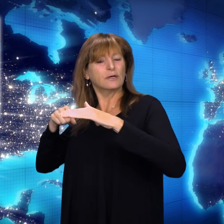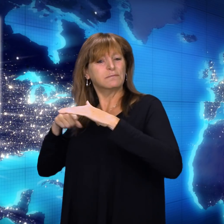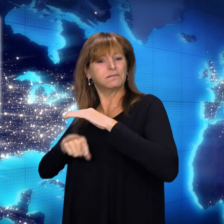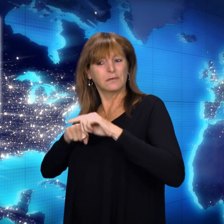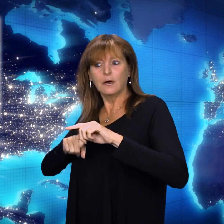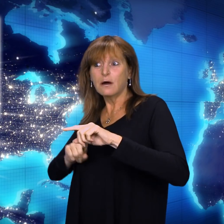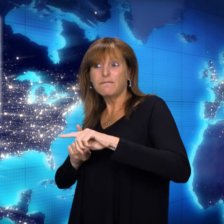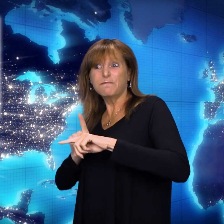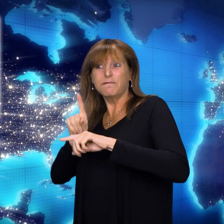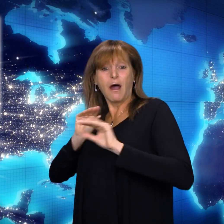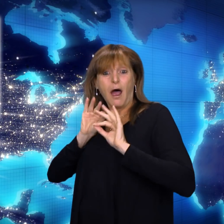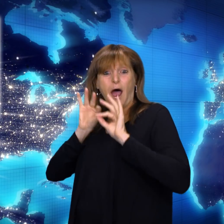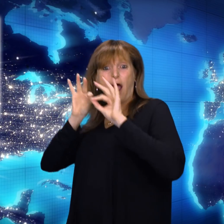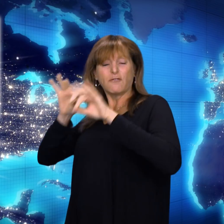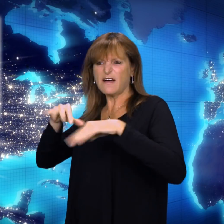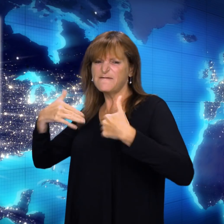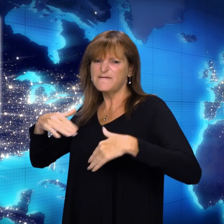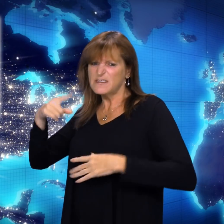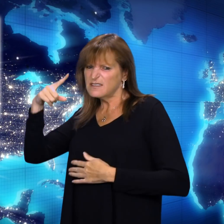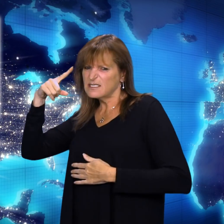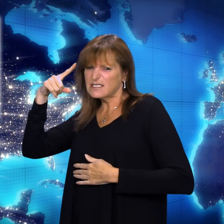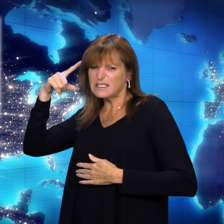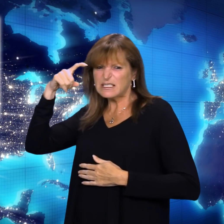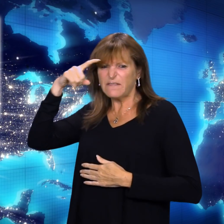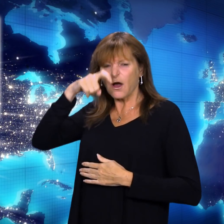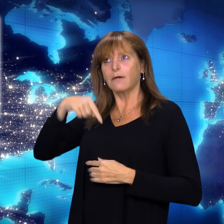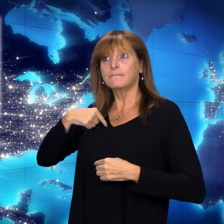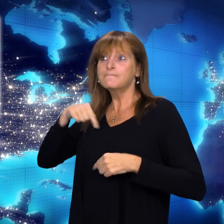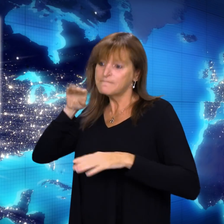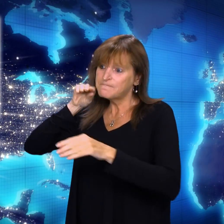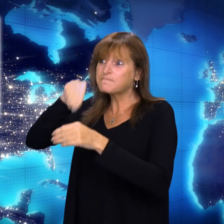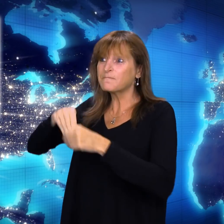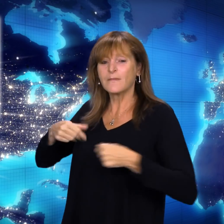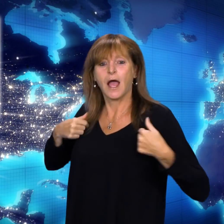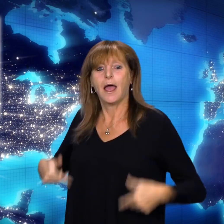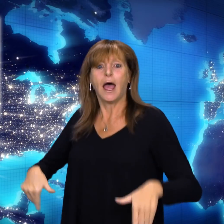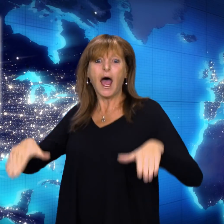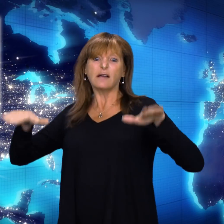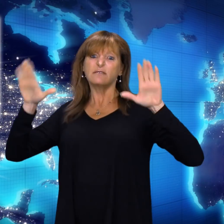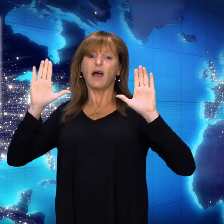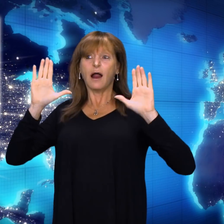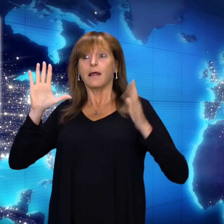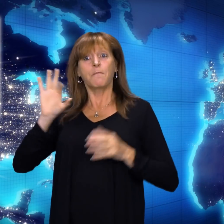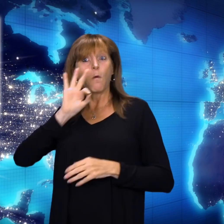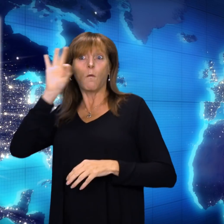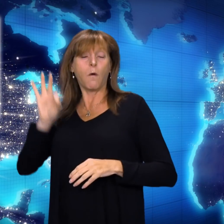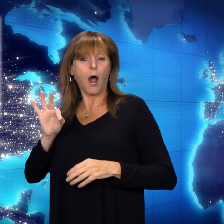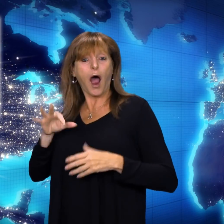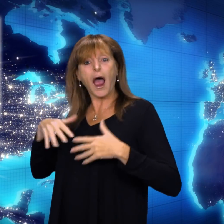migrants to claim asylum on grounds